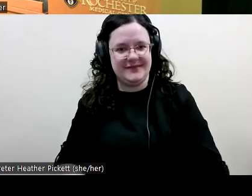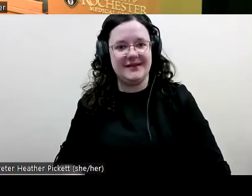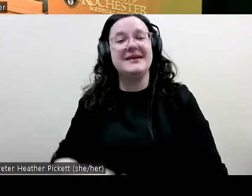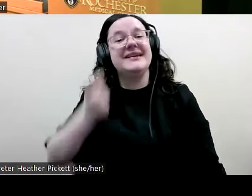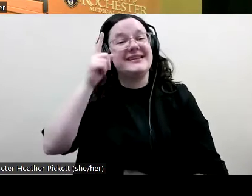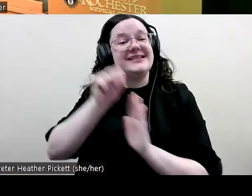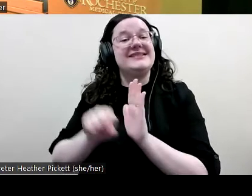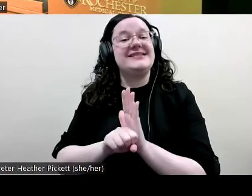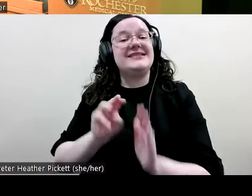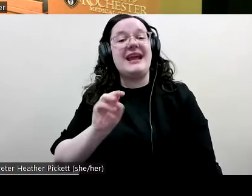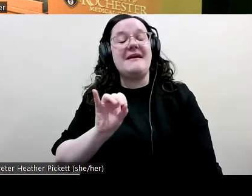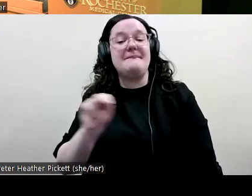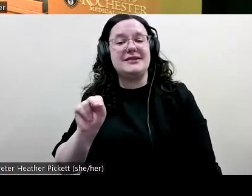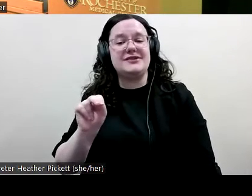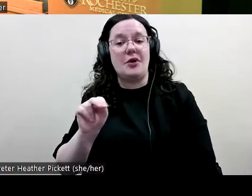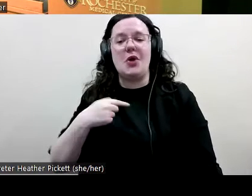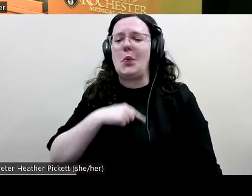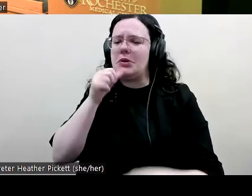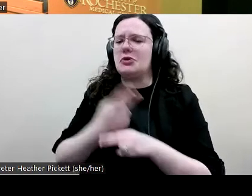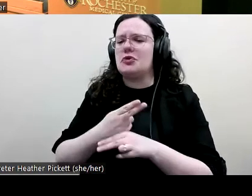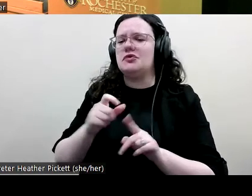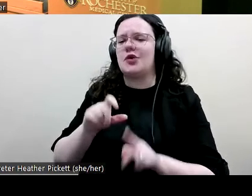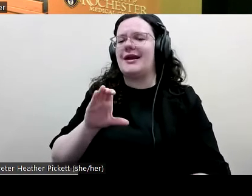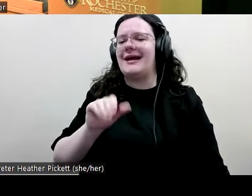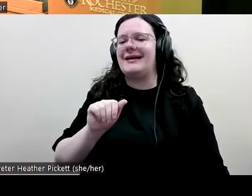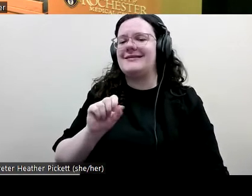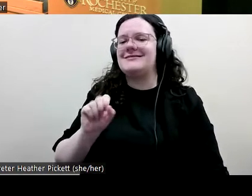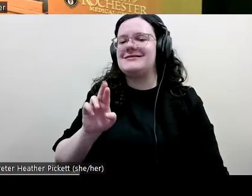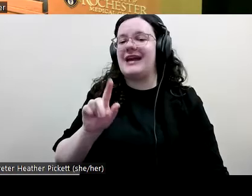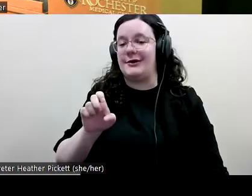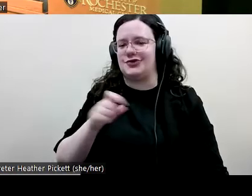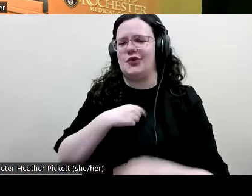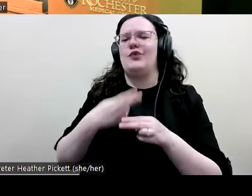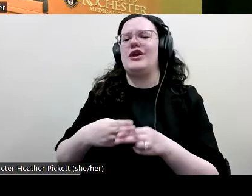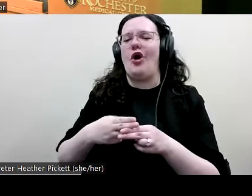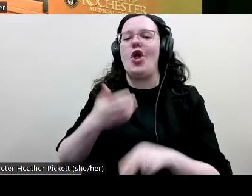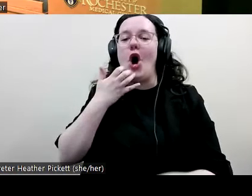call it the no hot dish illness so you your family member whether it's your your kid or